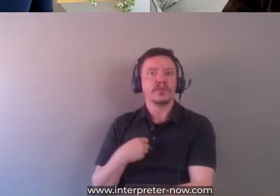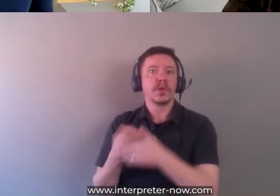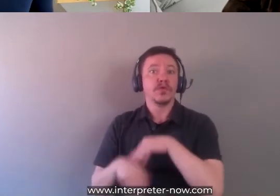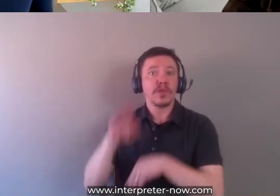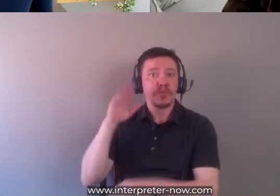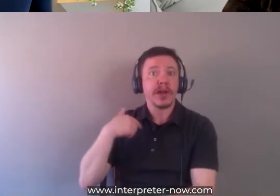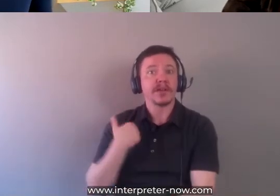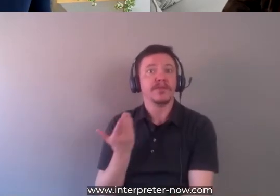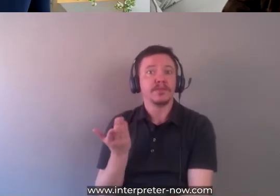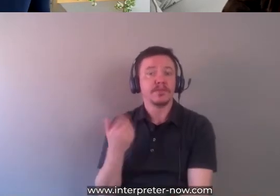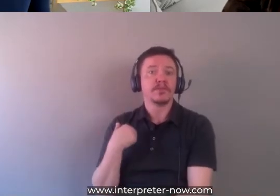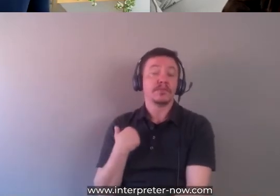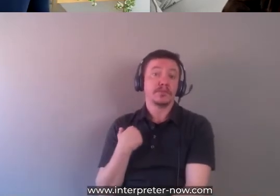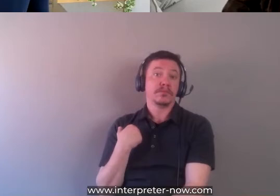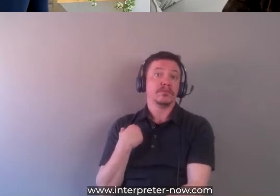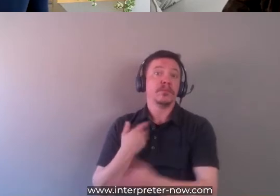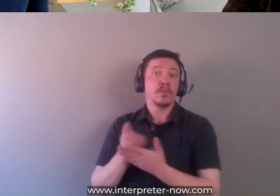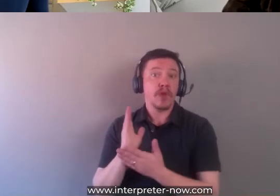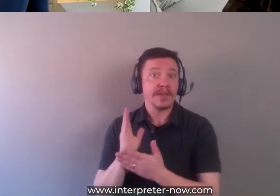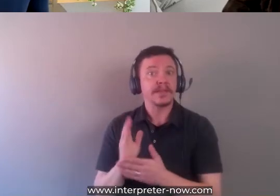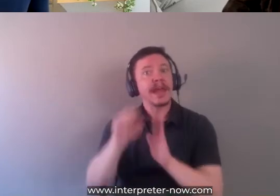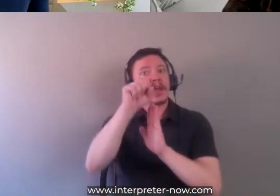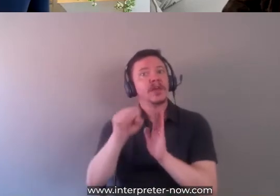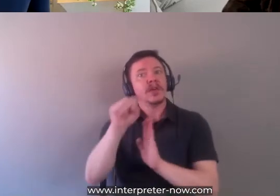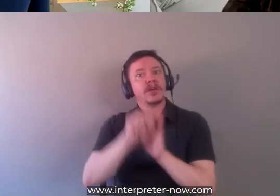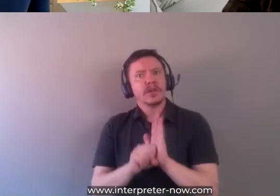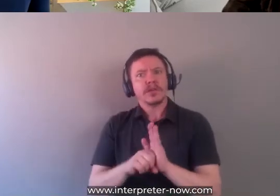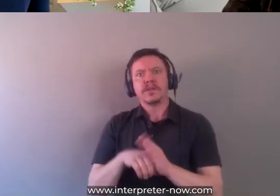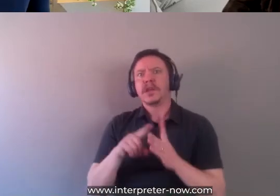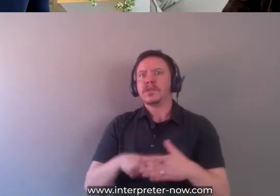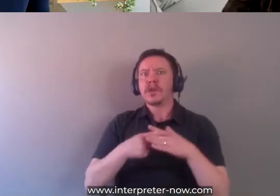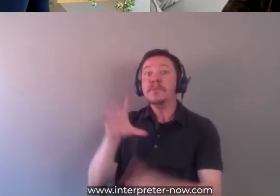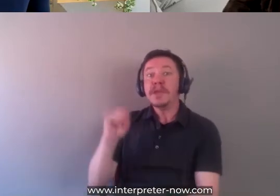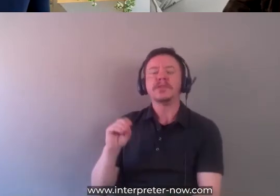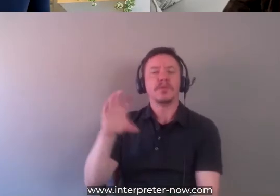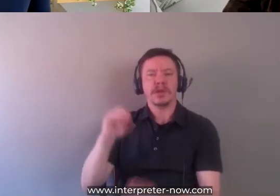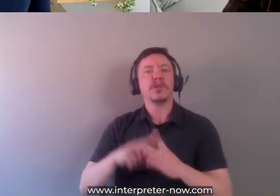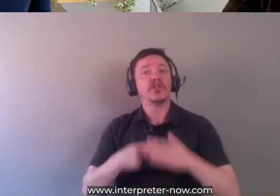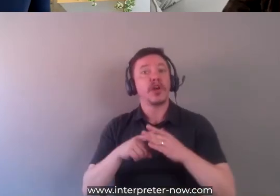state, companies are starting to develop policies around this. But what they need to also be